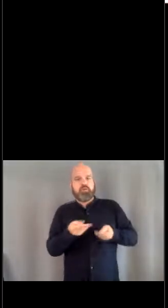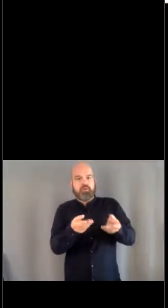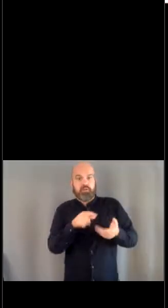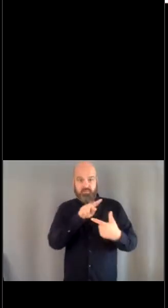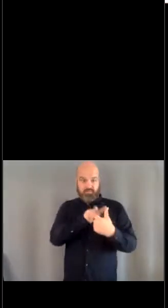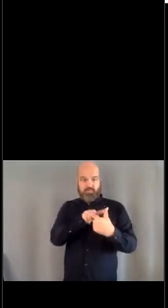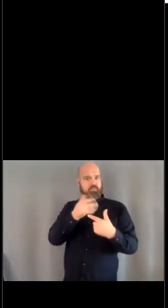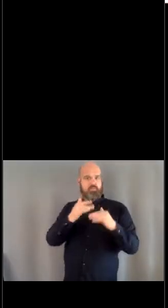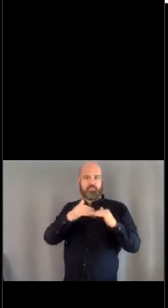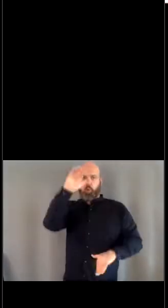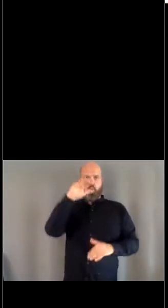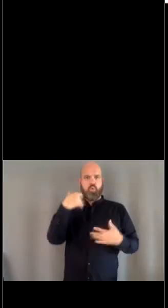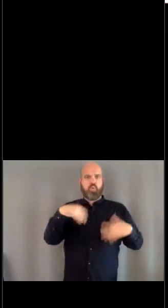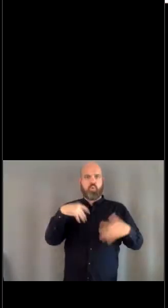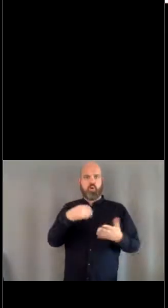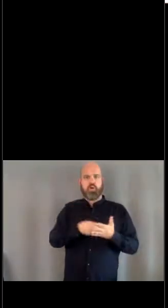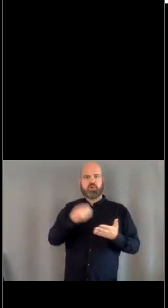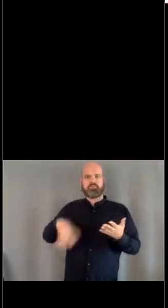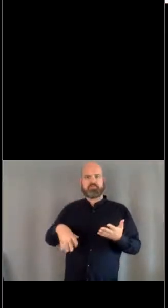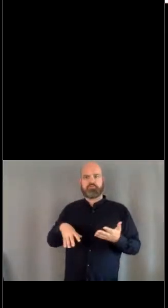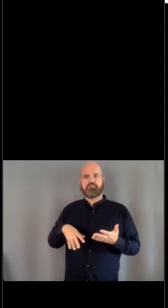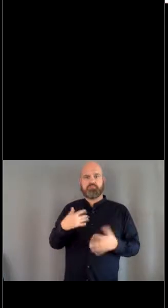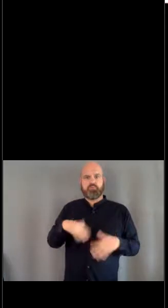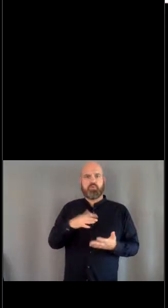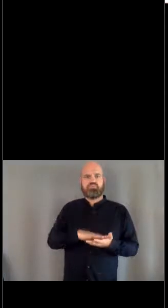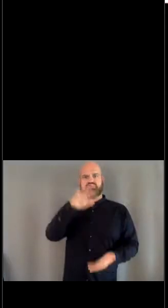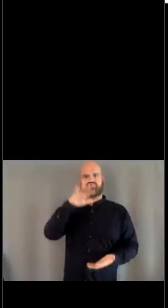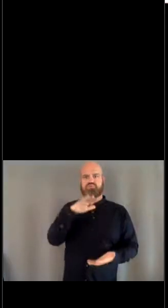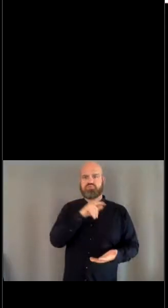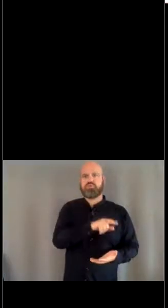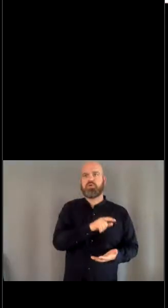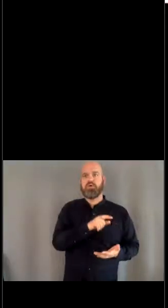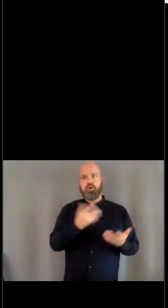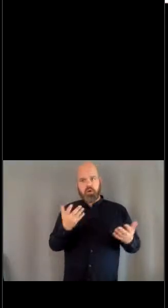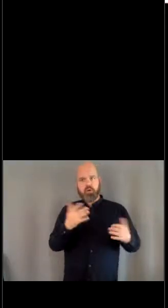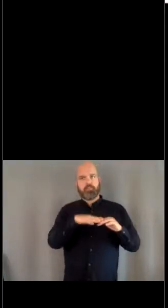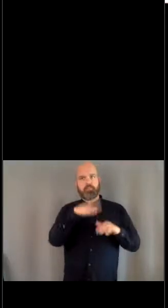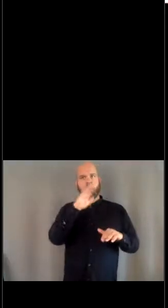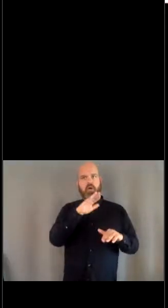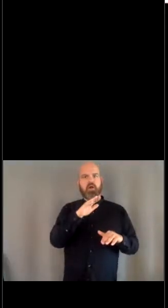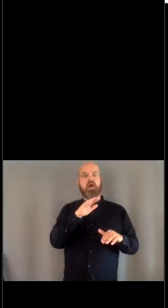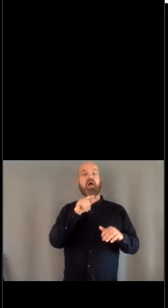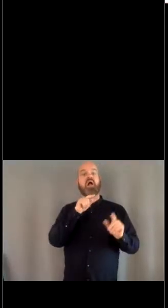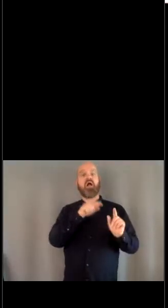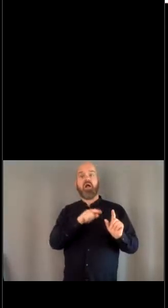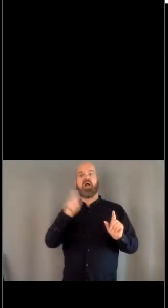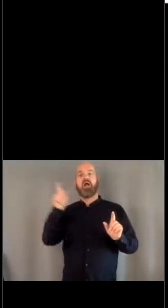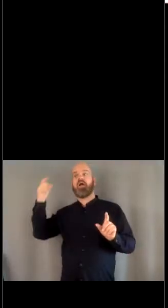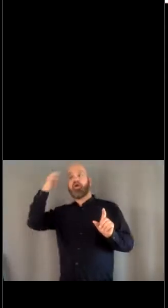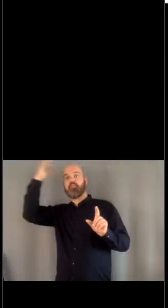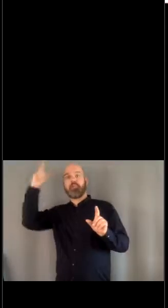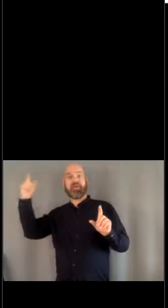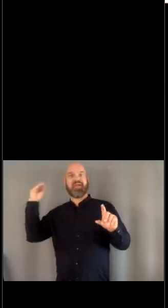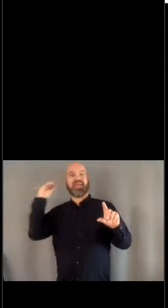of people with disabilities tends to be the least covered: rehabilitation, support services and assistive devices.